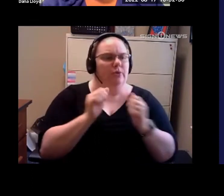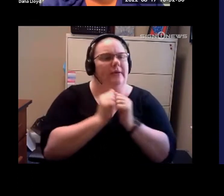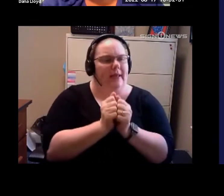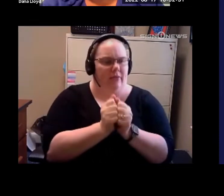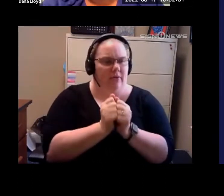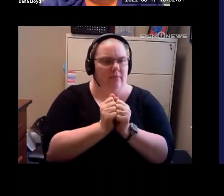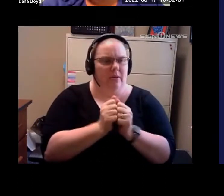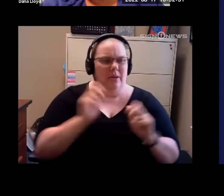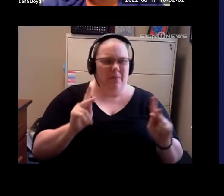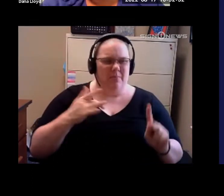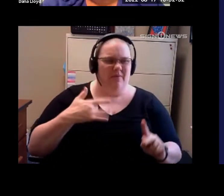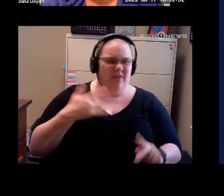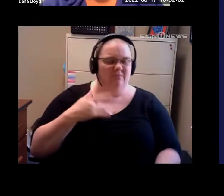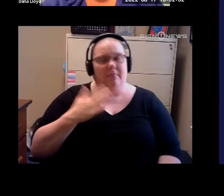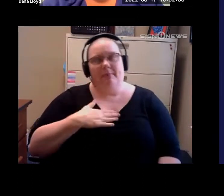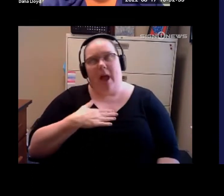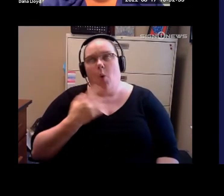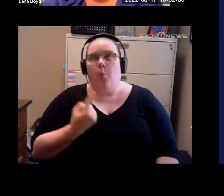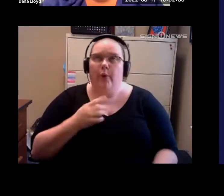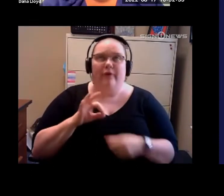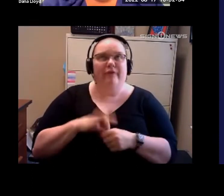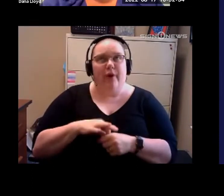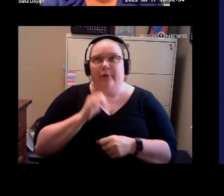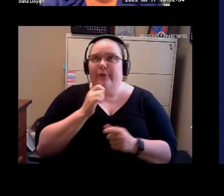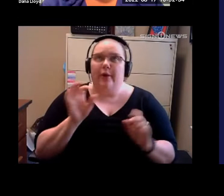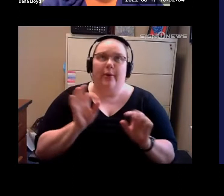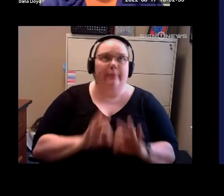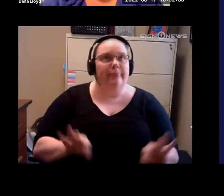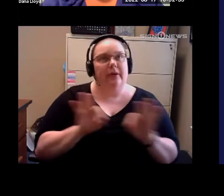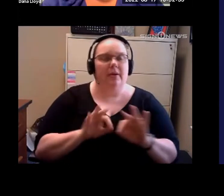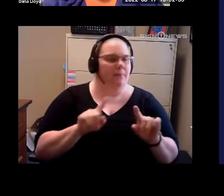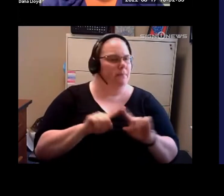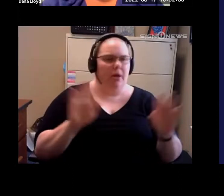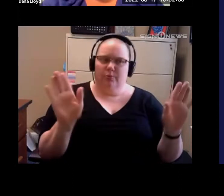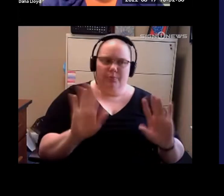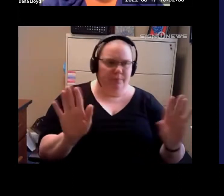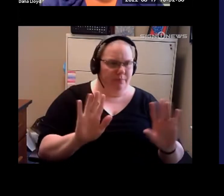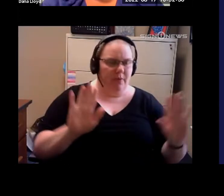well it's just my one vote well it's not your one vote we all come together and vote and it